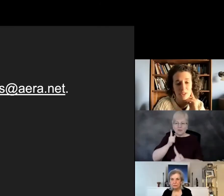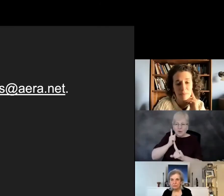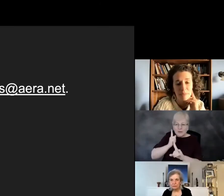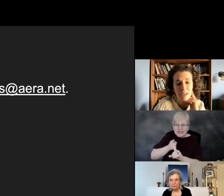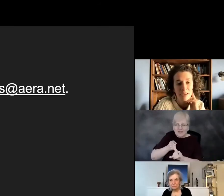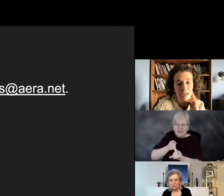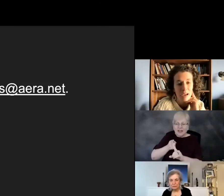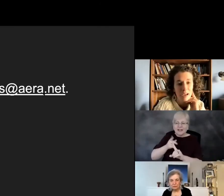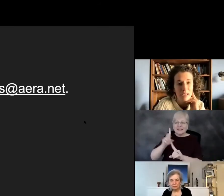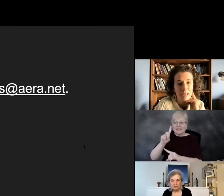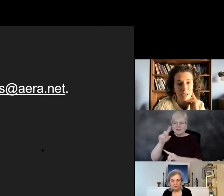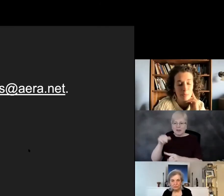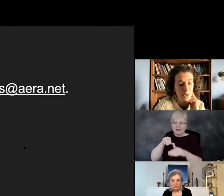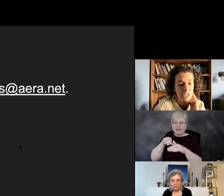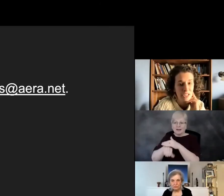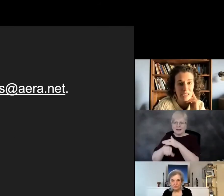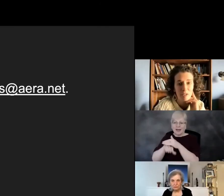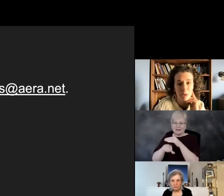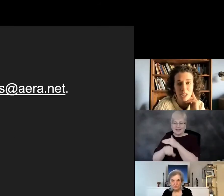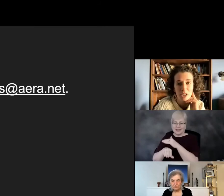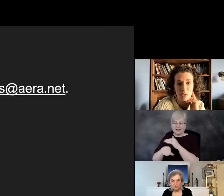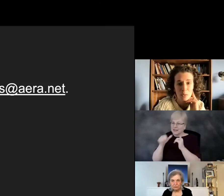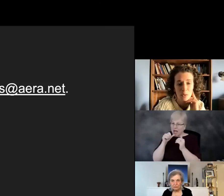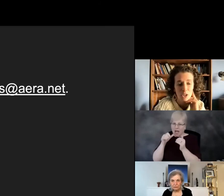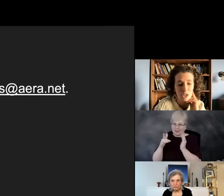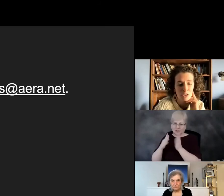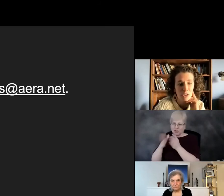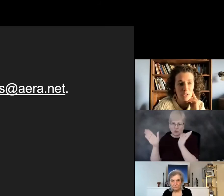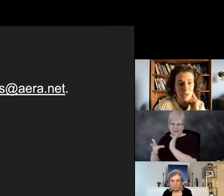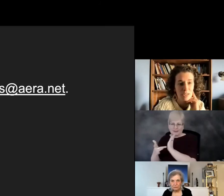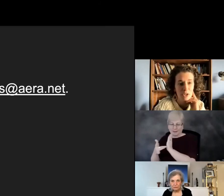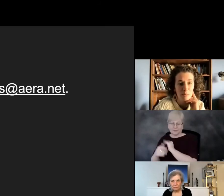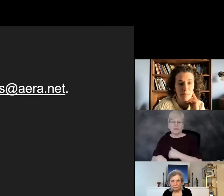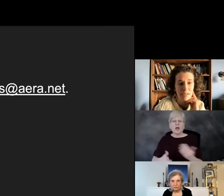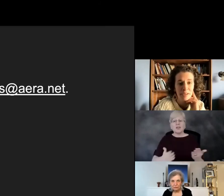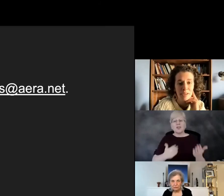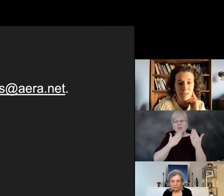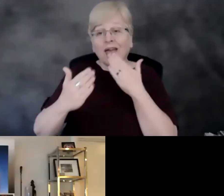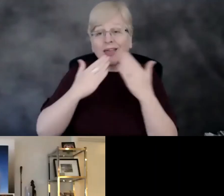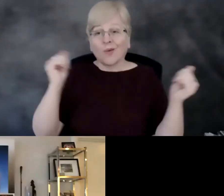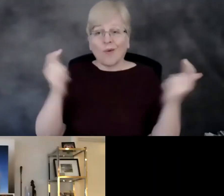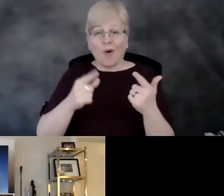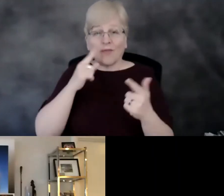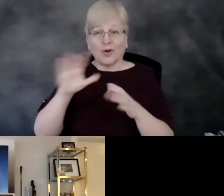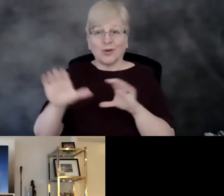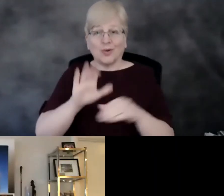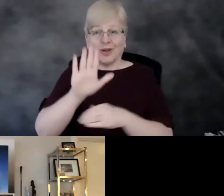17:35:26 . I appreciate everyone doing the work to find ways to make your content more